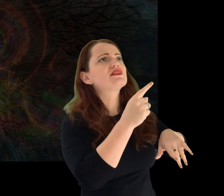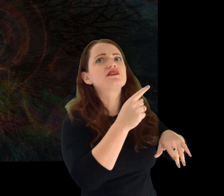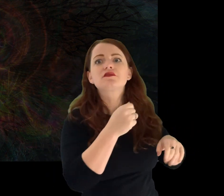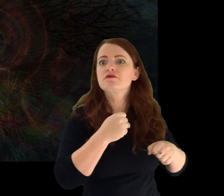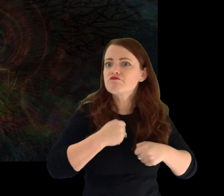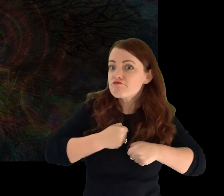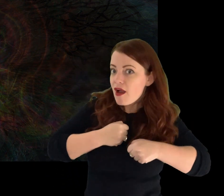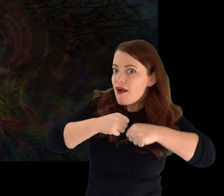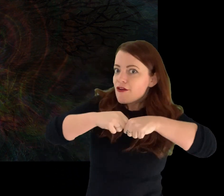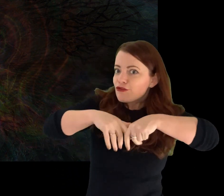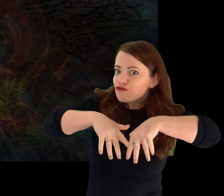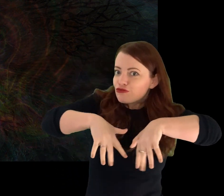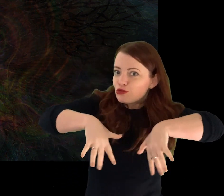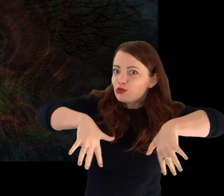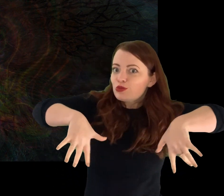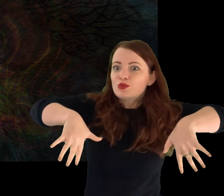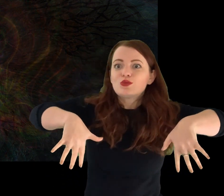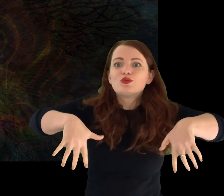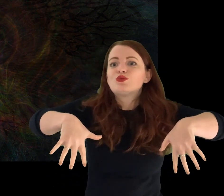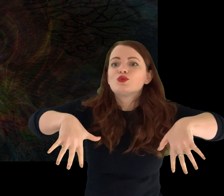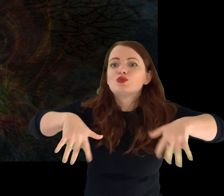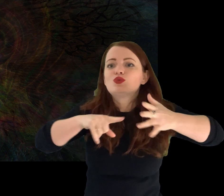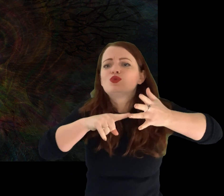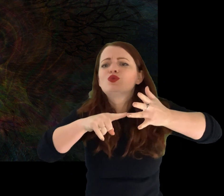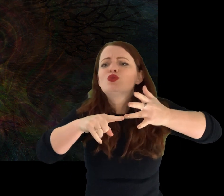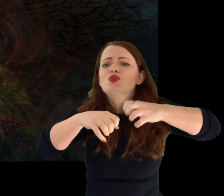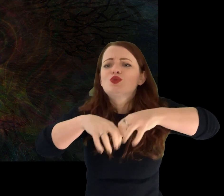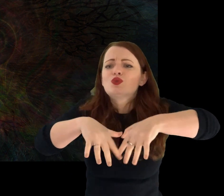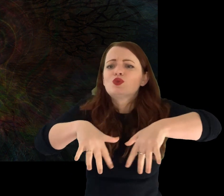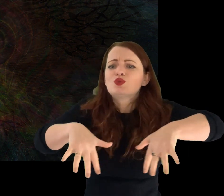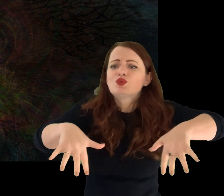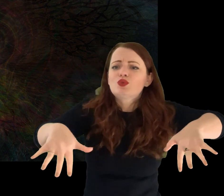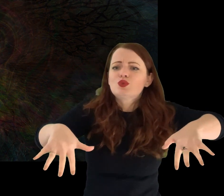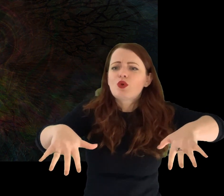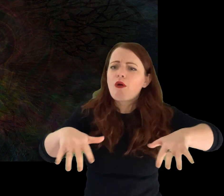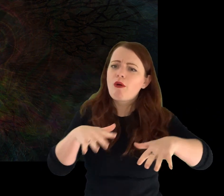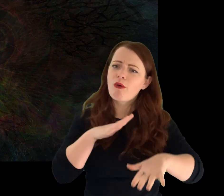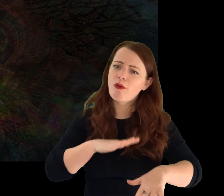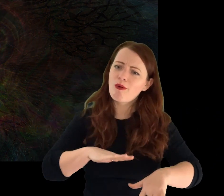“My roots oooooots” “Oooots ooooh is such a satisfying sound